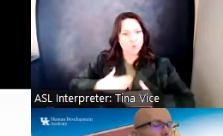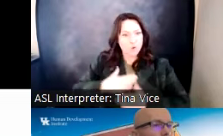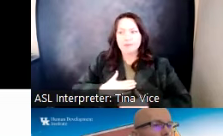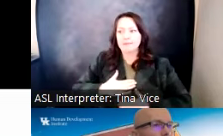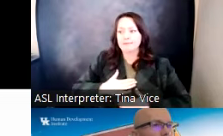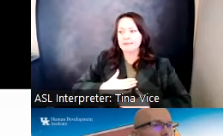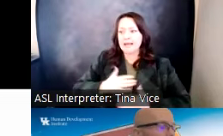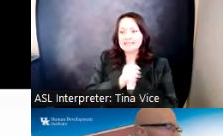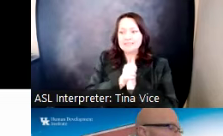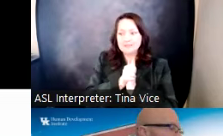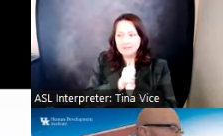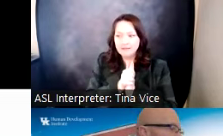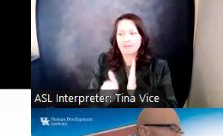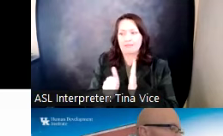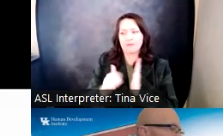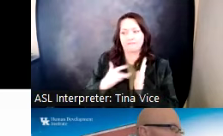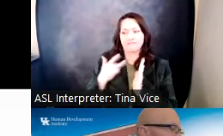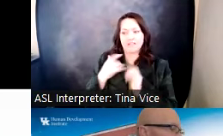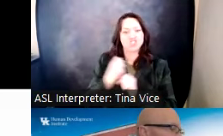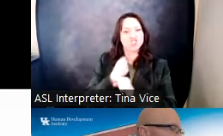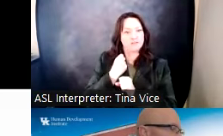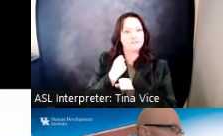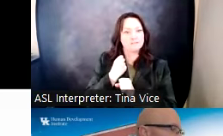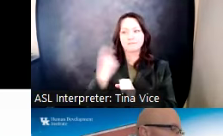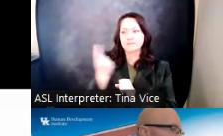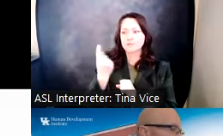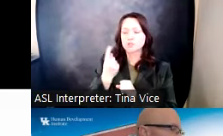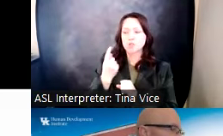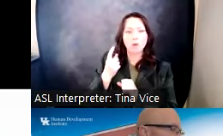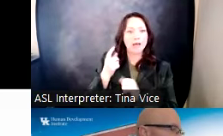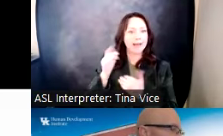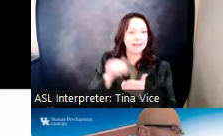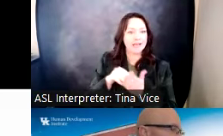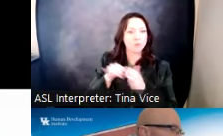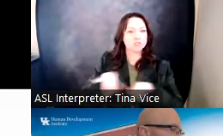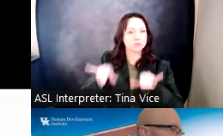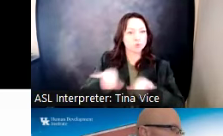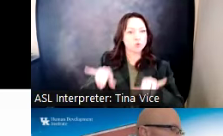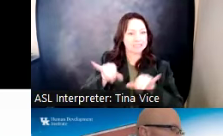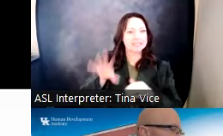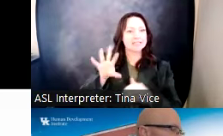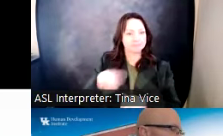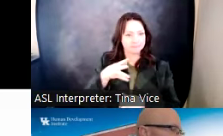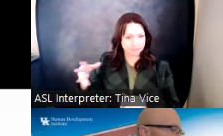participants. And so um we did make it routine. Again, it was a 12-week long program. Um and but we had kind of a